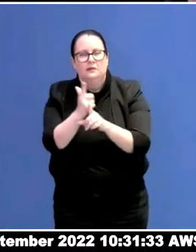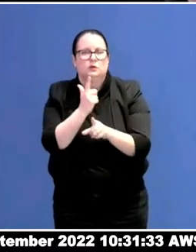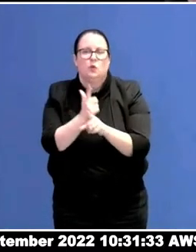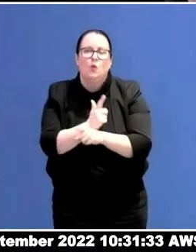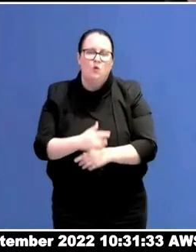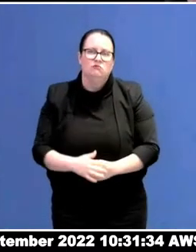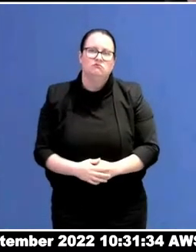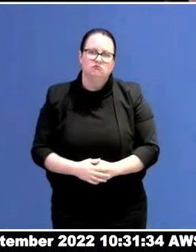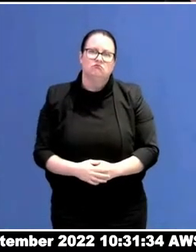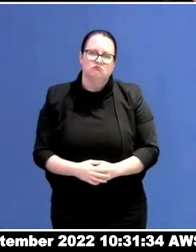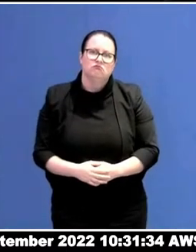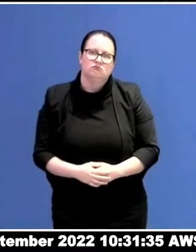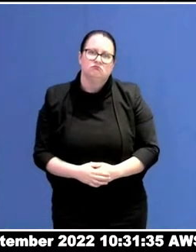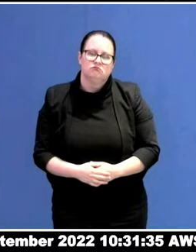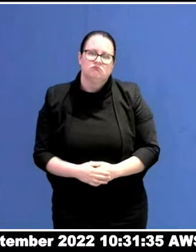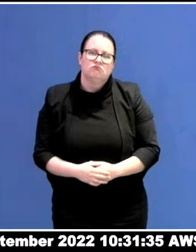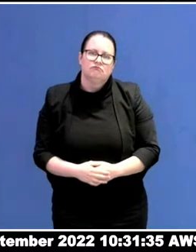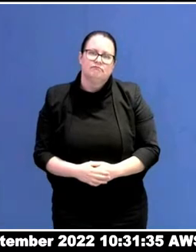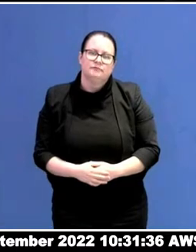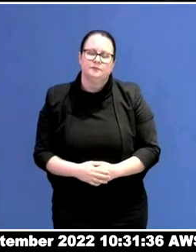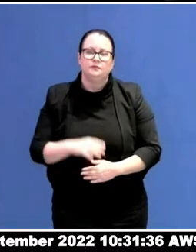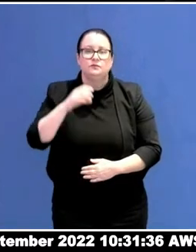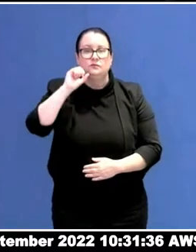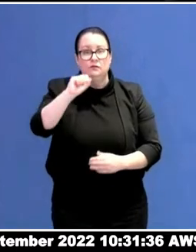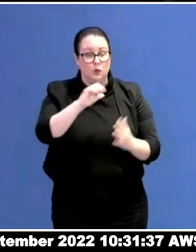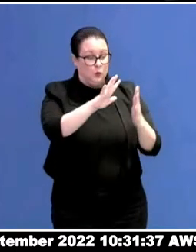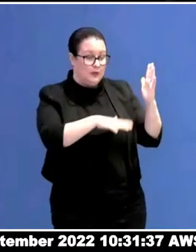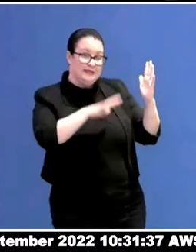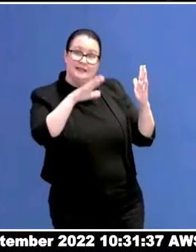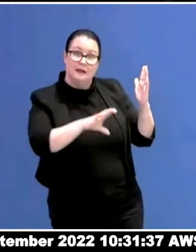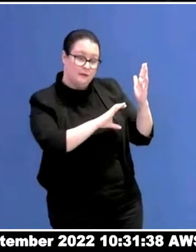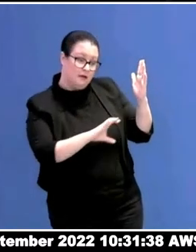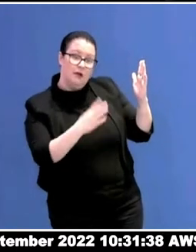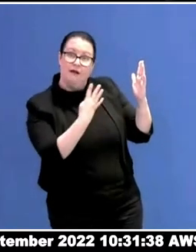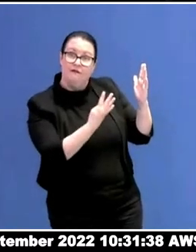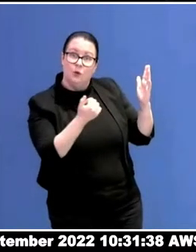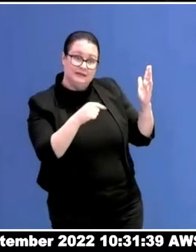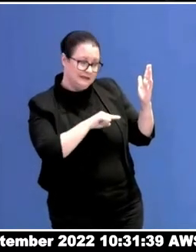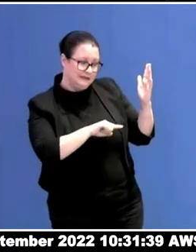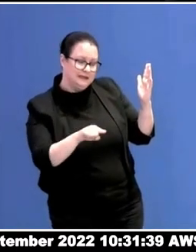You mentioned in paragraph 46 of your statement that when Aaron's case was